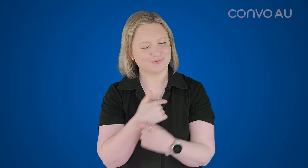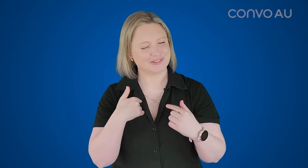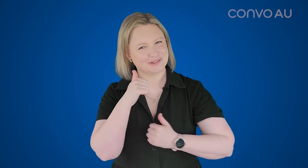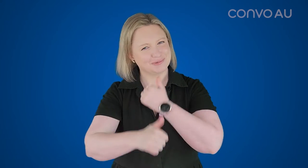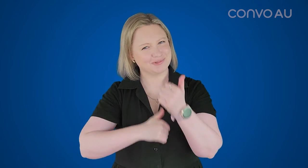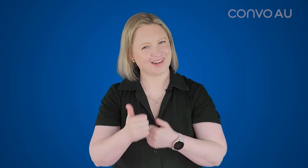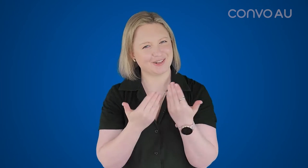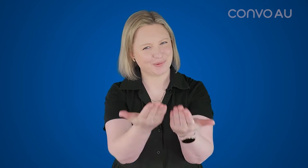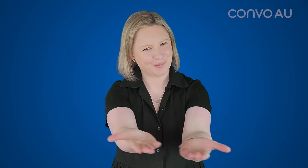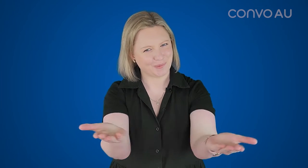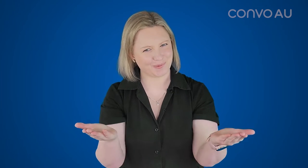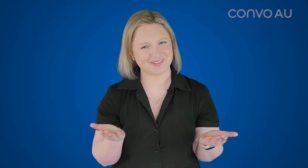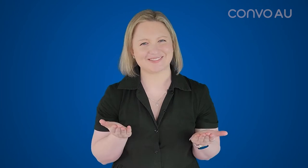We praise you all.